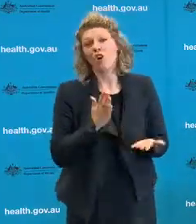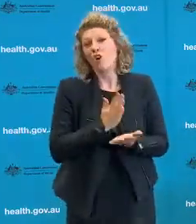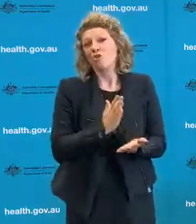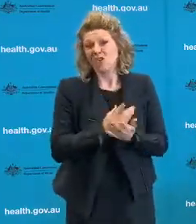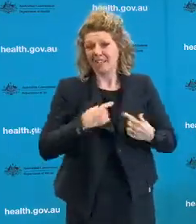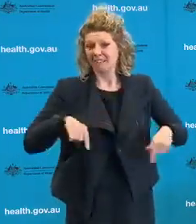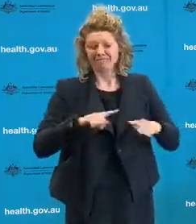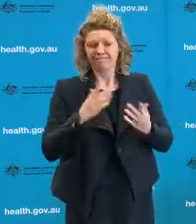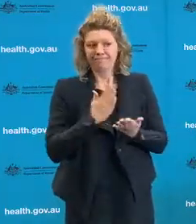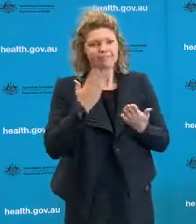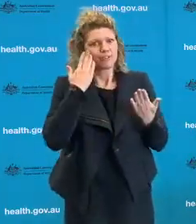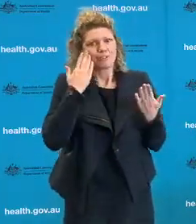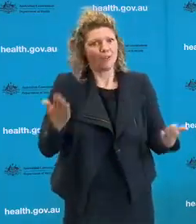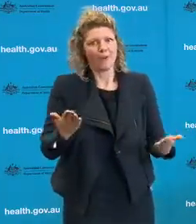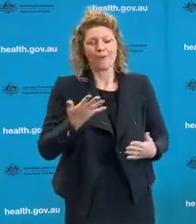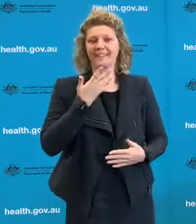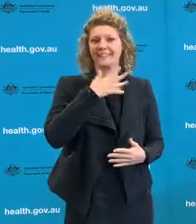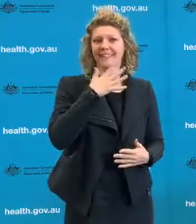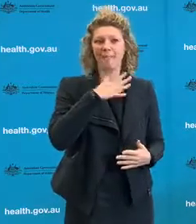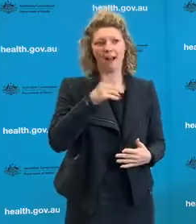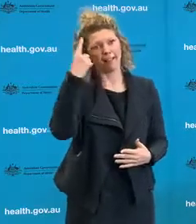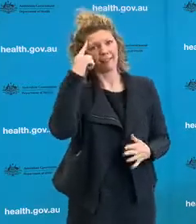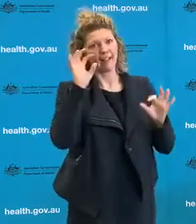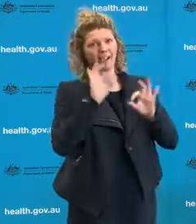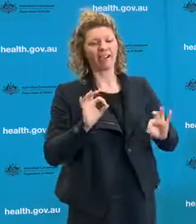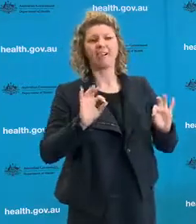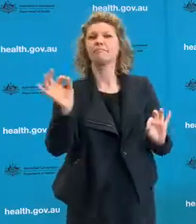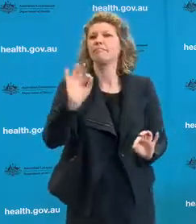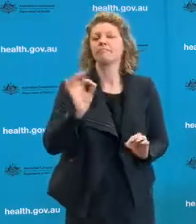as we move into the summer months, treat the summer with as much